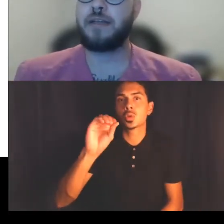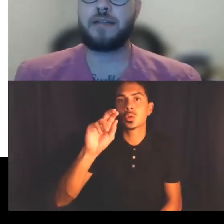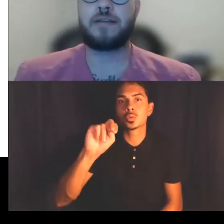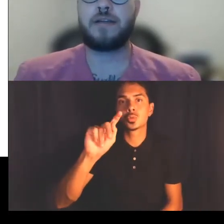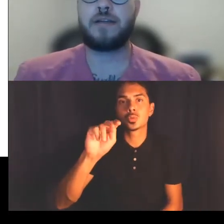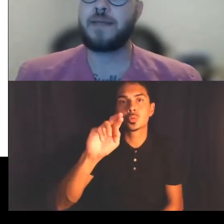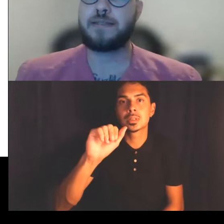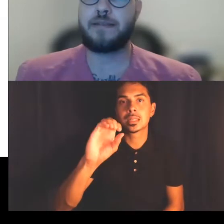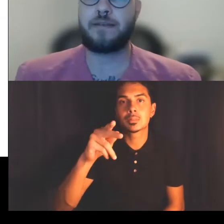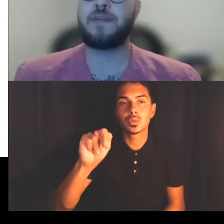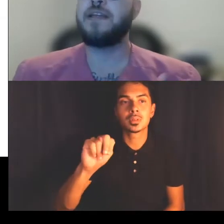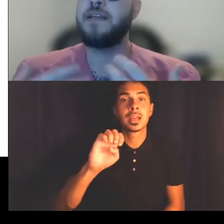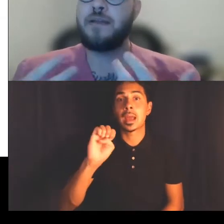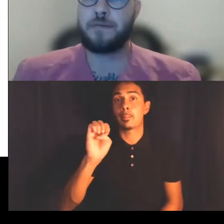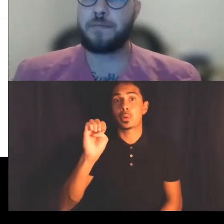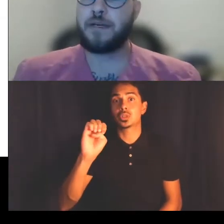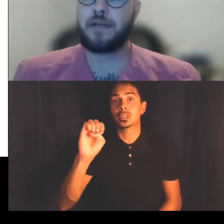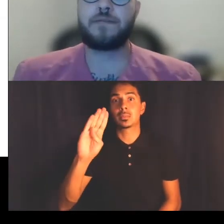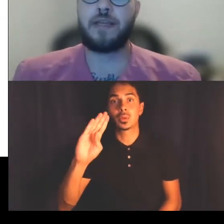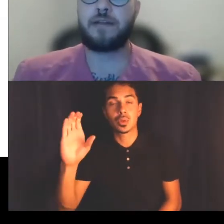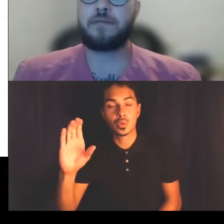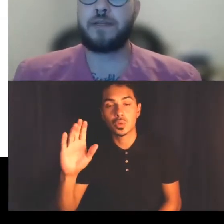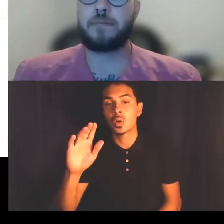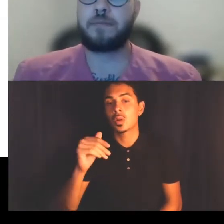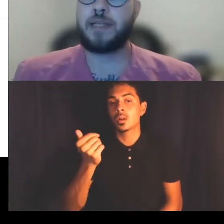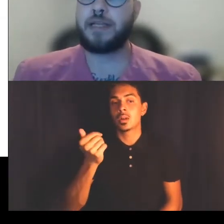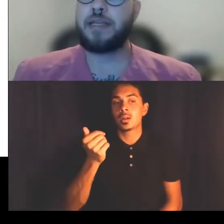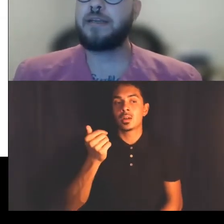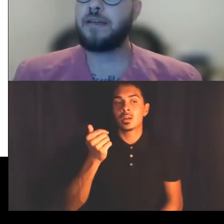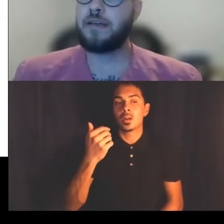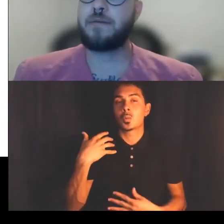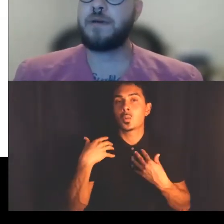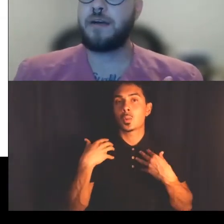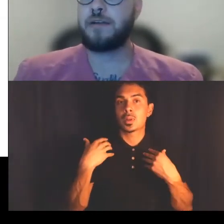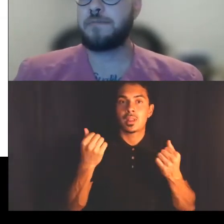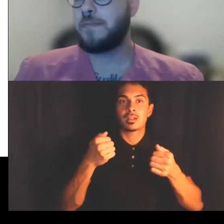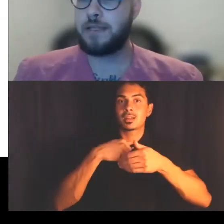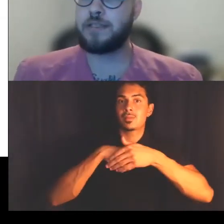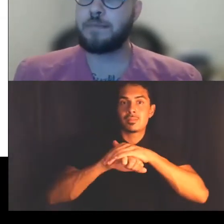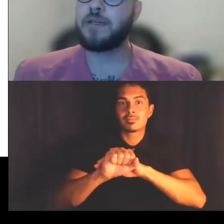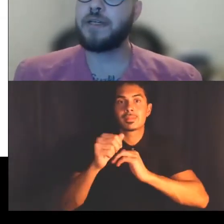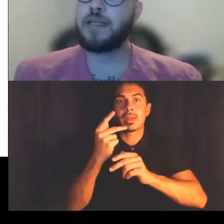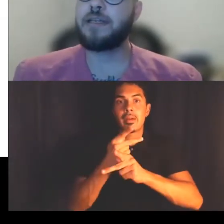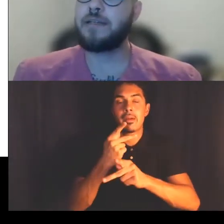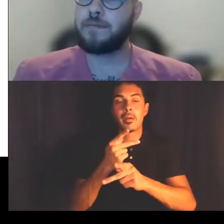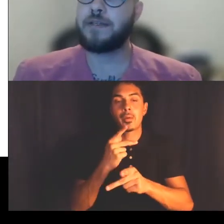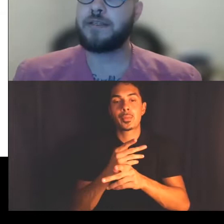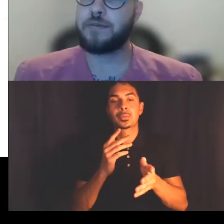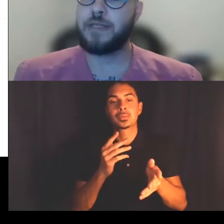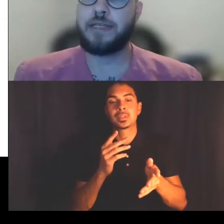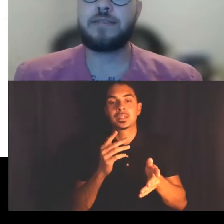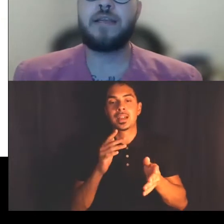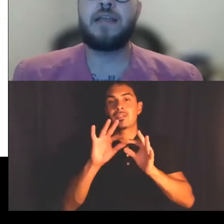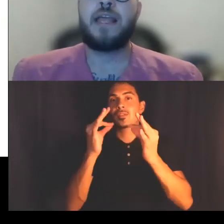and other aspects of reproductive care and family planning are in jeopardy in different degrees,